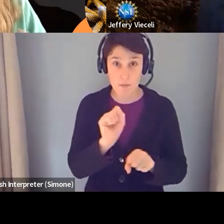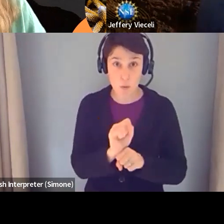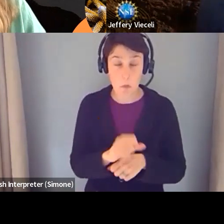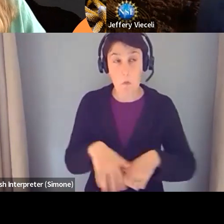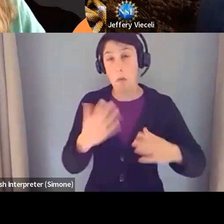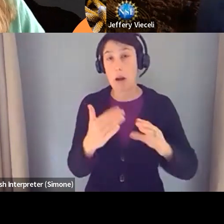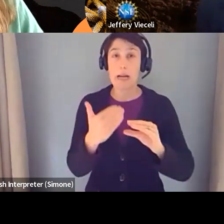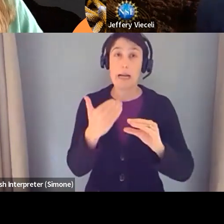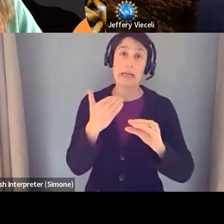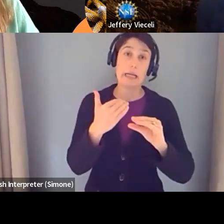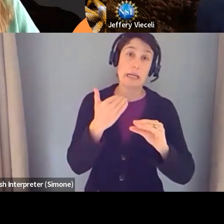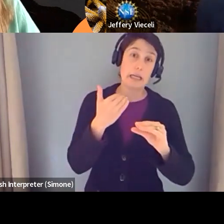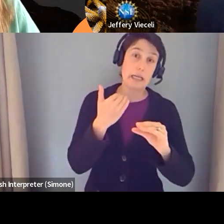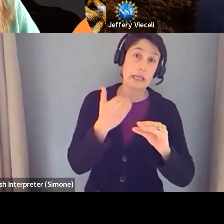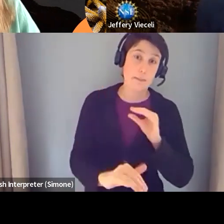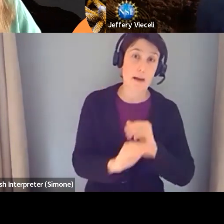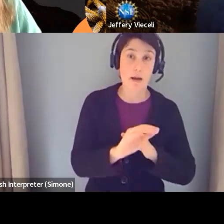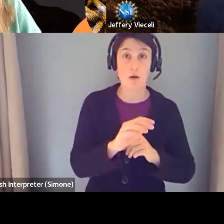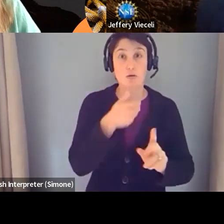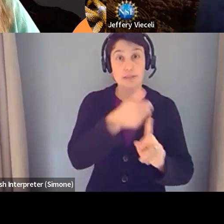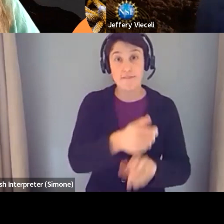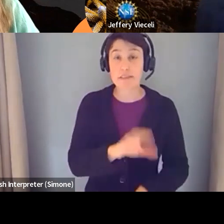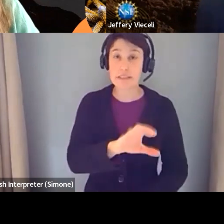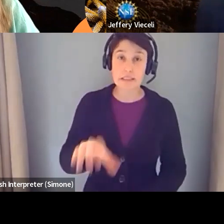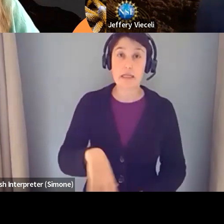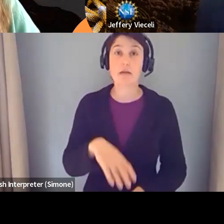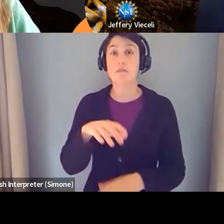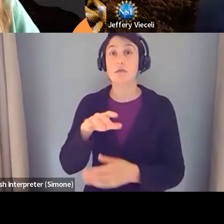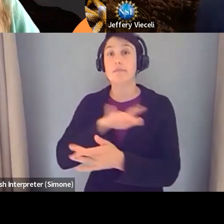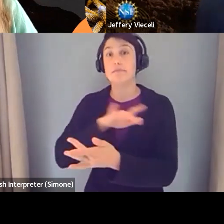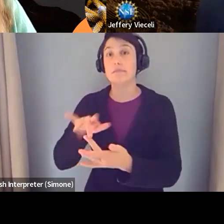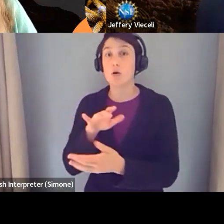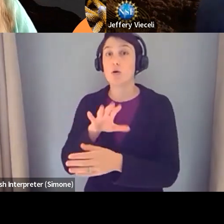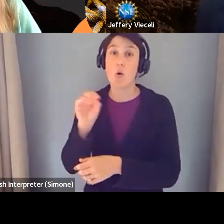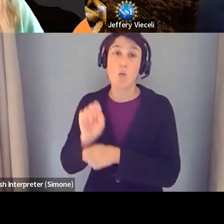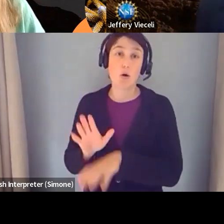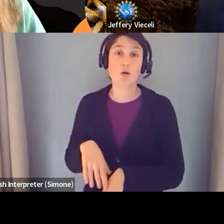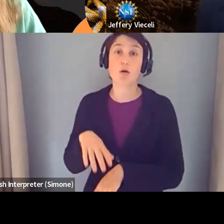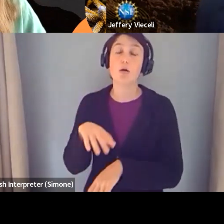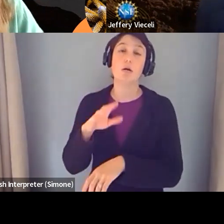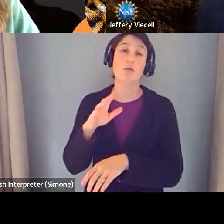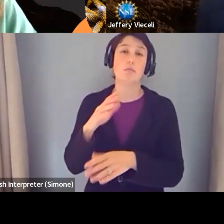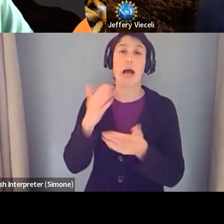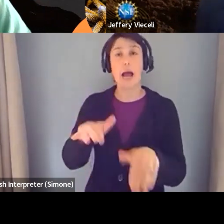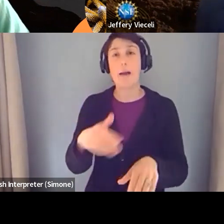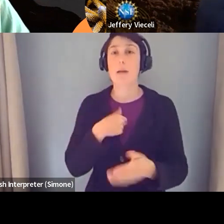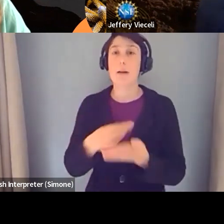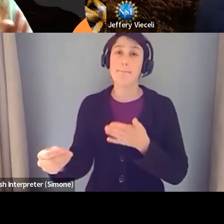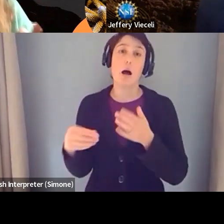send an email to a coworker, to your sponsored research office, "Hey, I'm going to buy this piece of equipment because I don't need this other one," or,